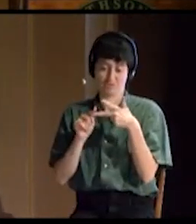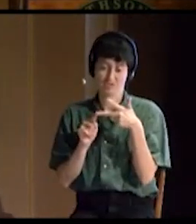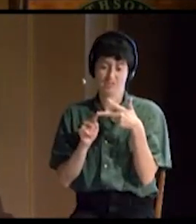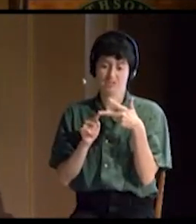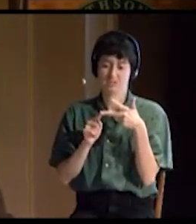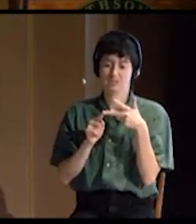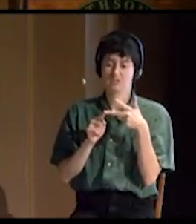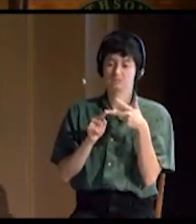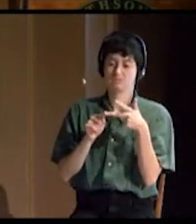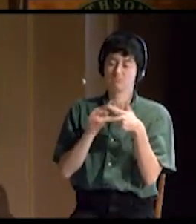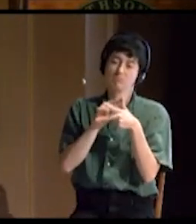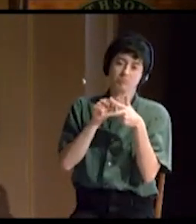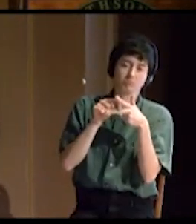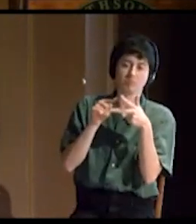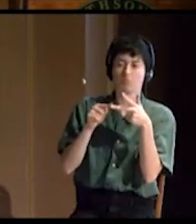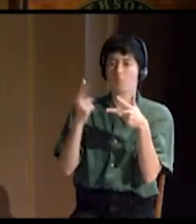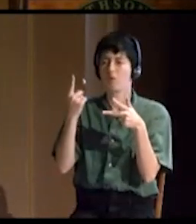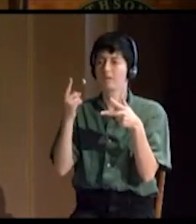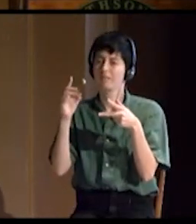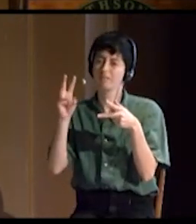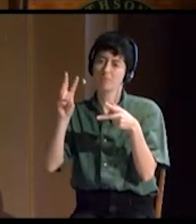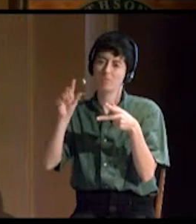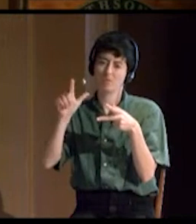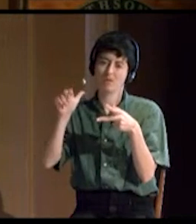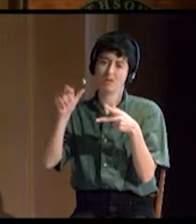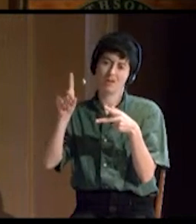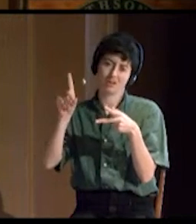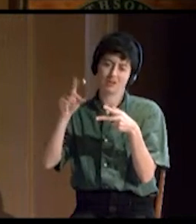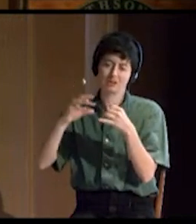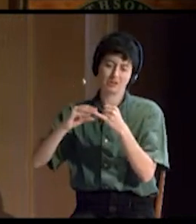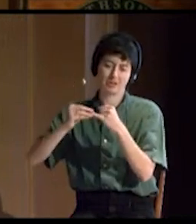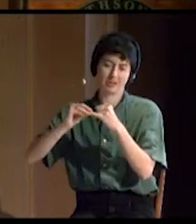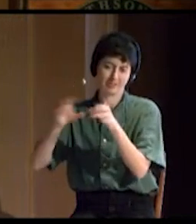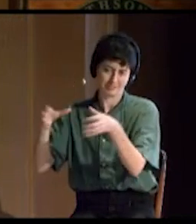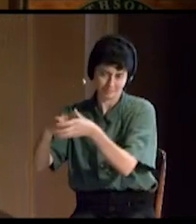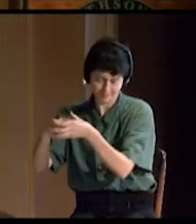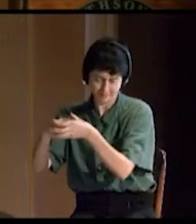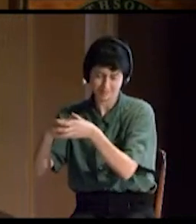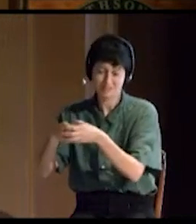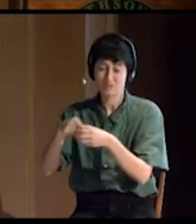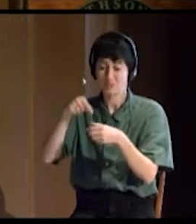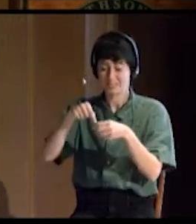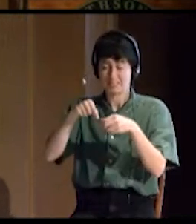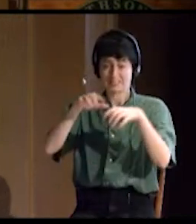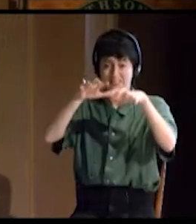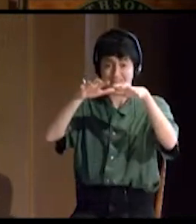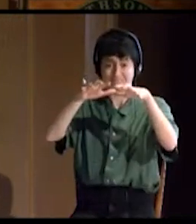So as you might imagine, this genus contains cherries and plums, but also some other economically important crop species,